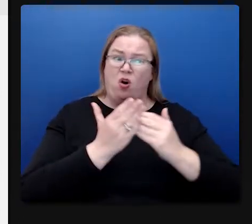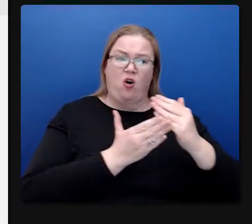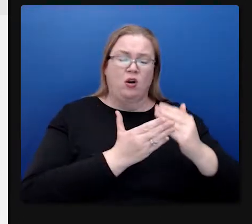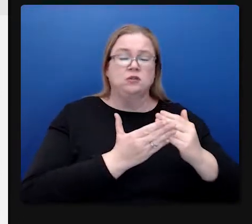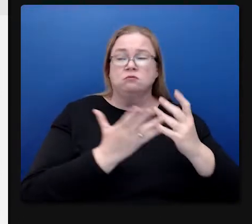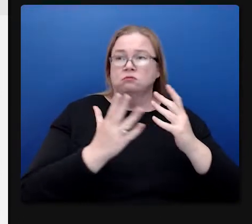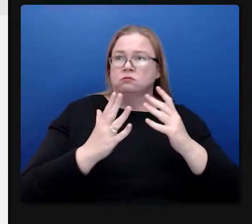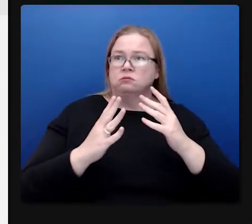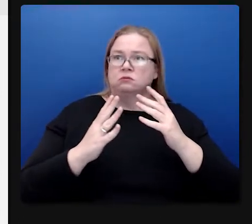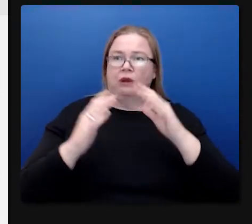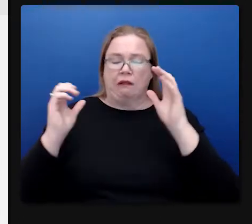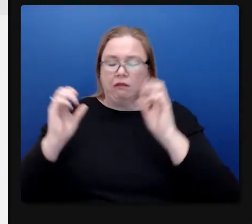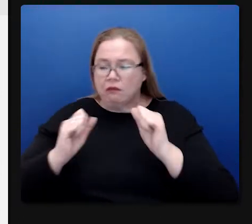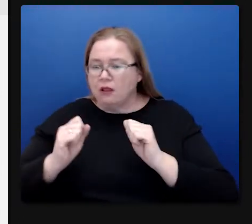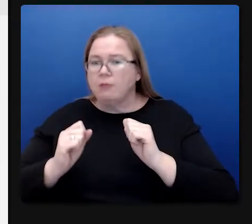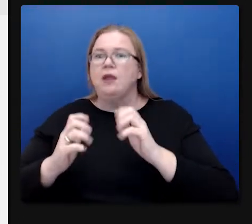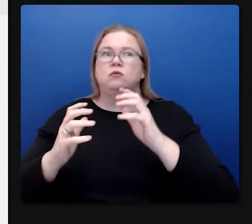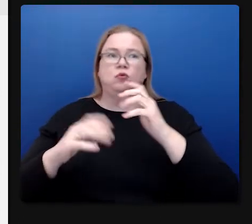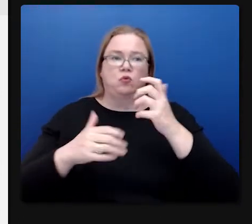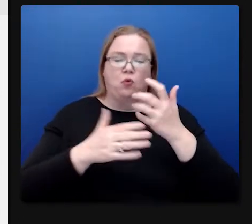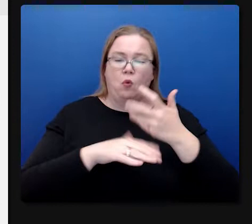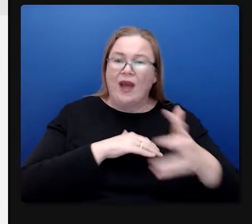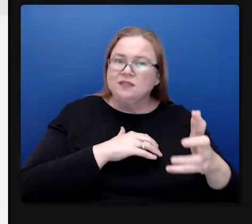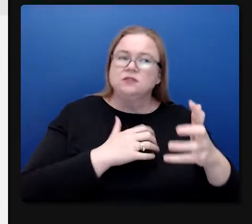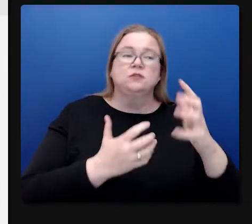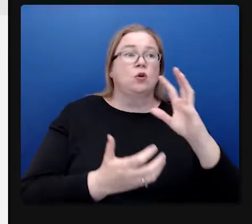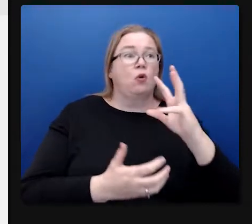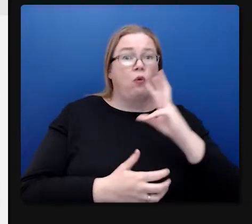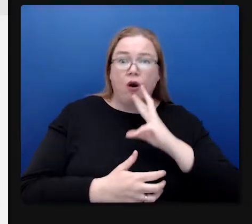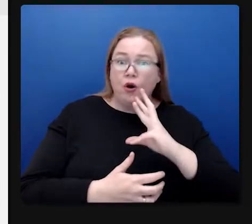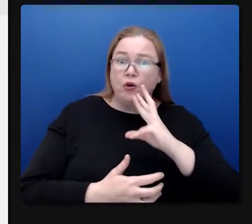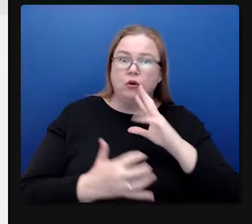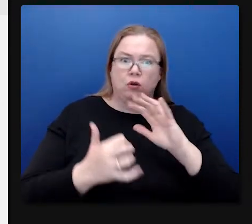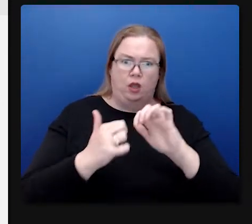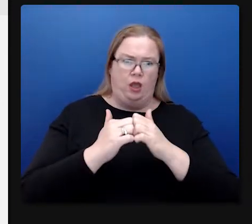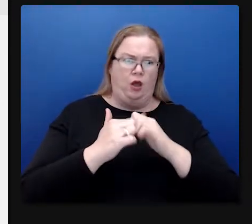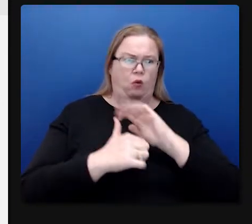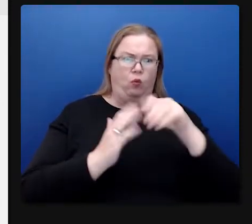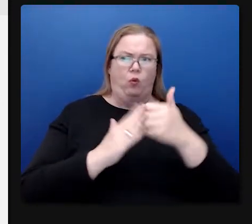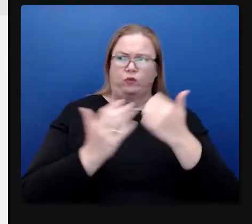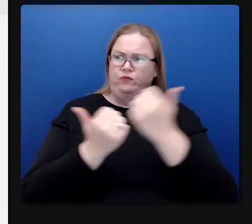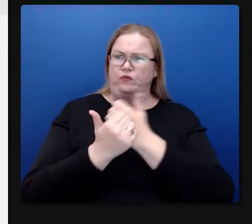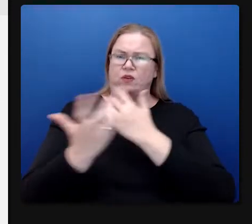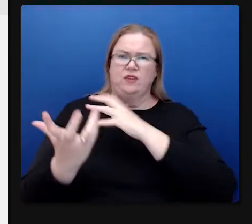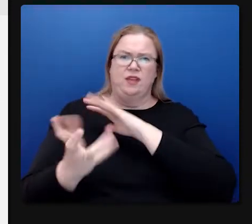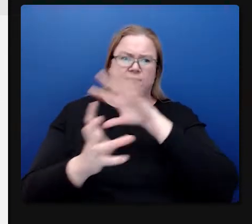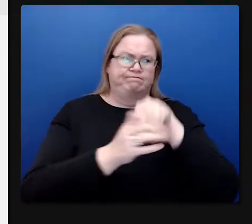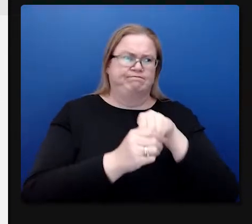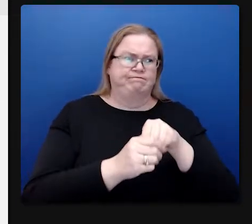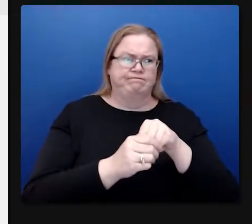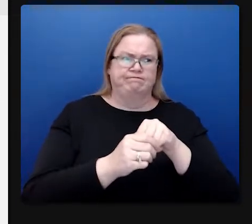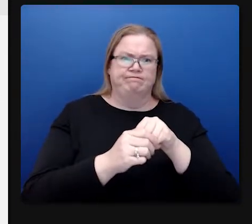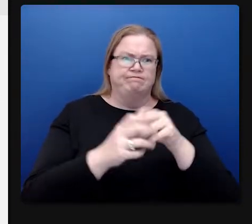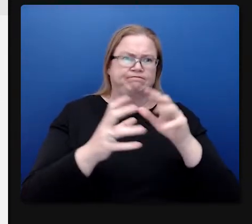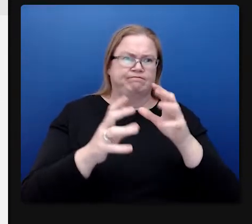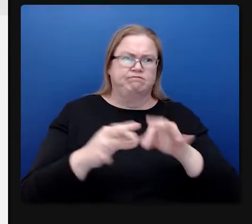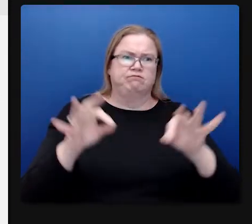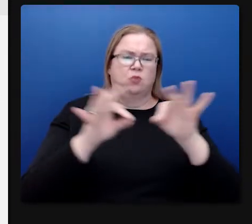whether it's climate, or waste, or water, or how all of these things have come into play, habitat,